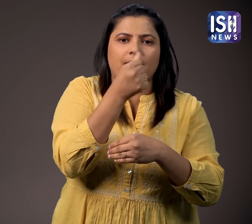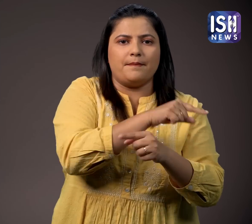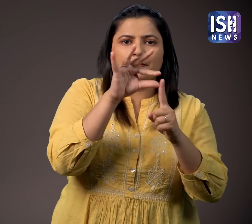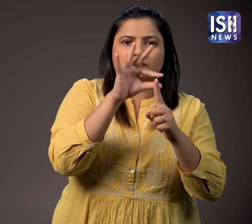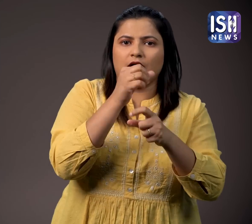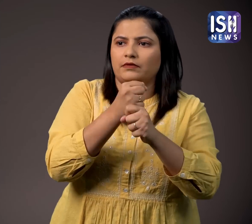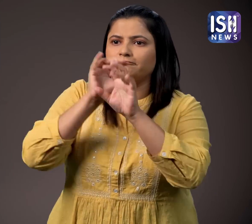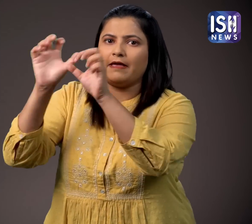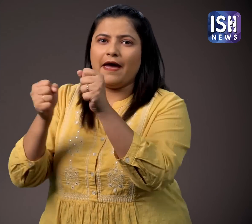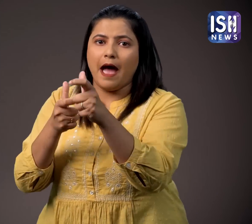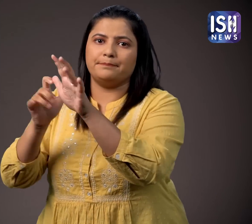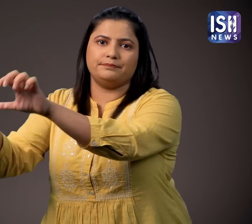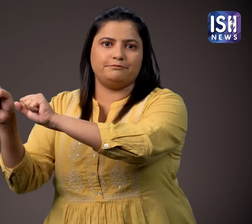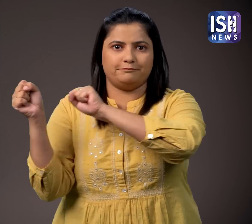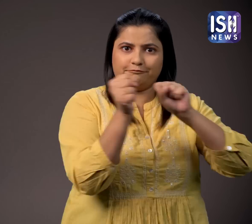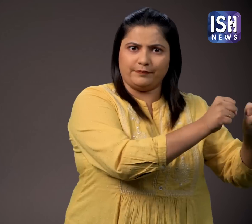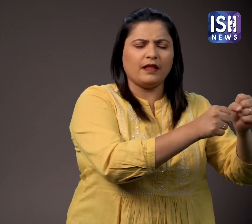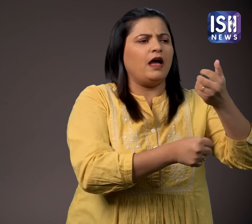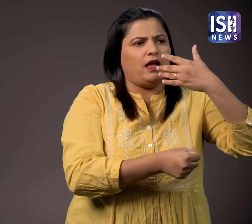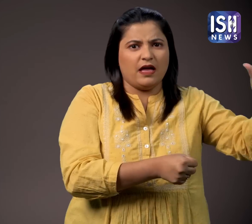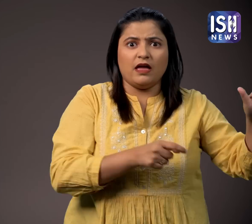and was caught by Pakistani Rangers.